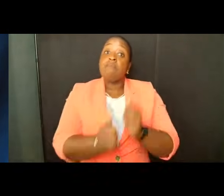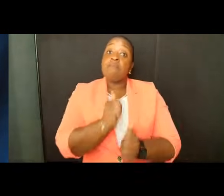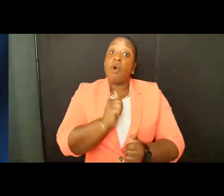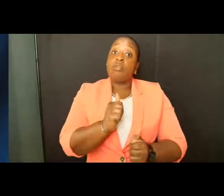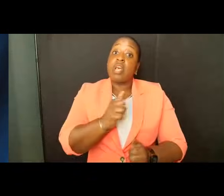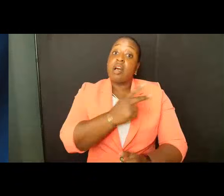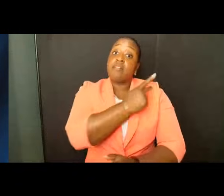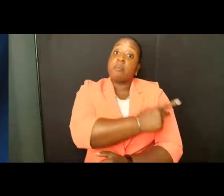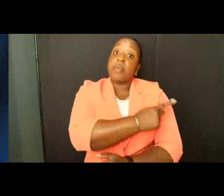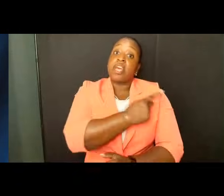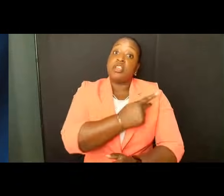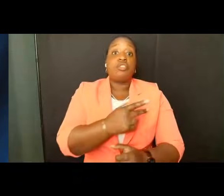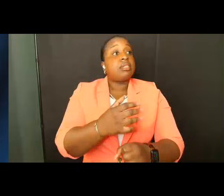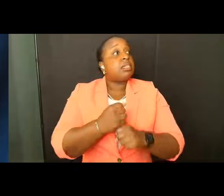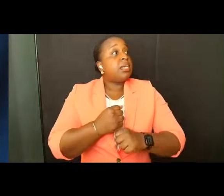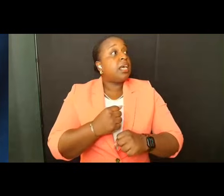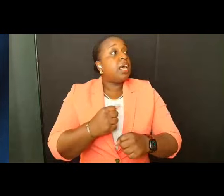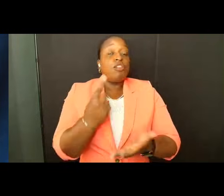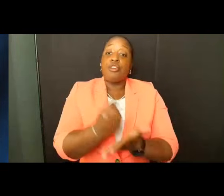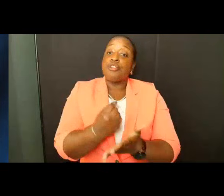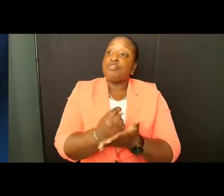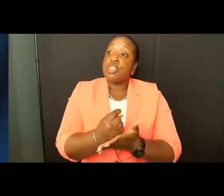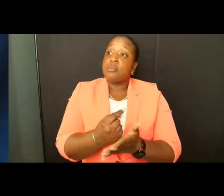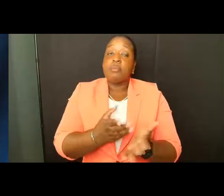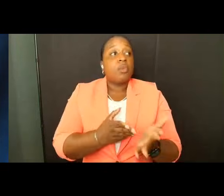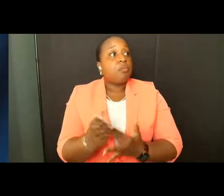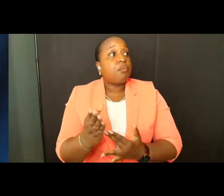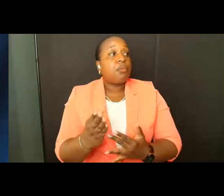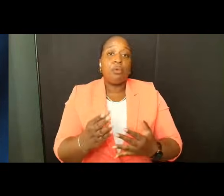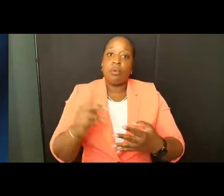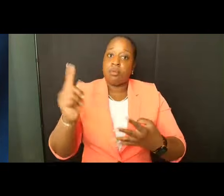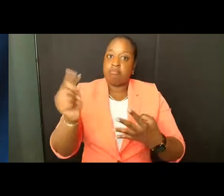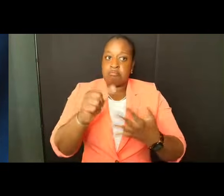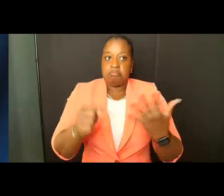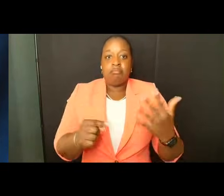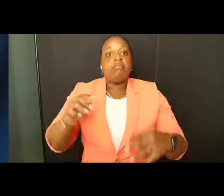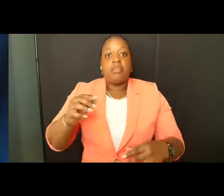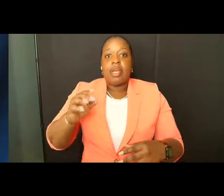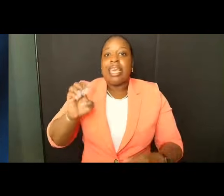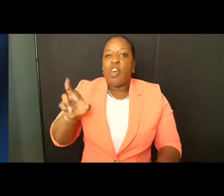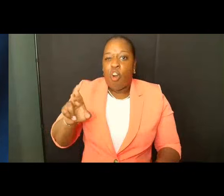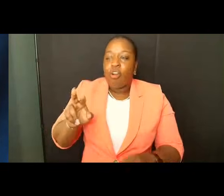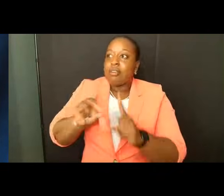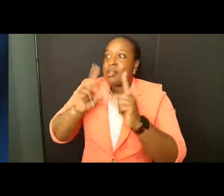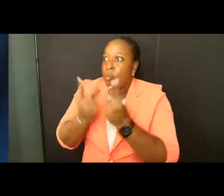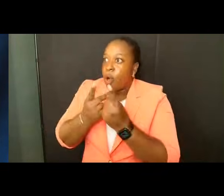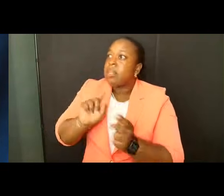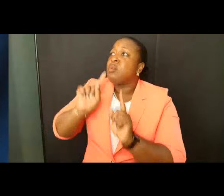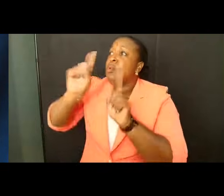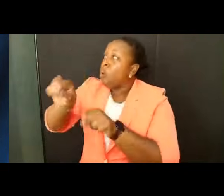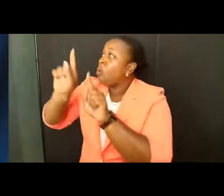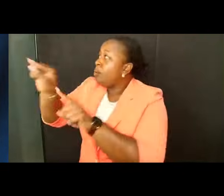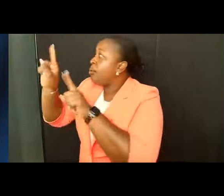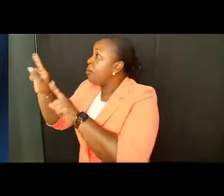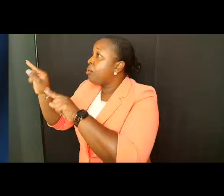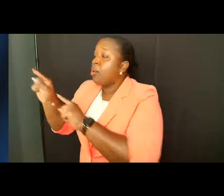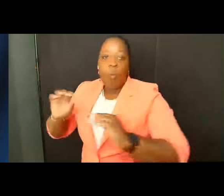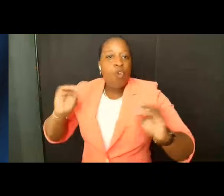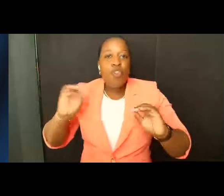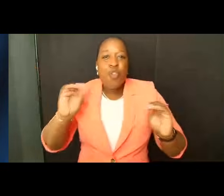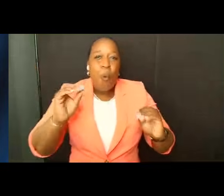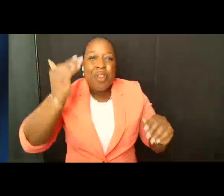get their treatment through a string of emergency departments where nobody knows to tell them this.